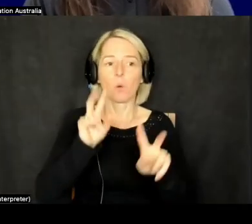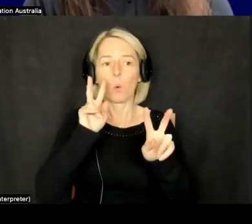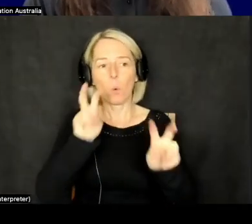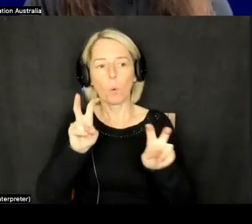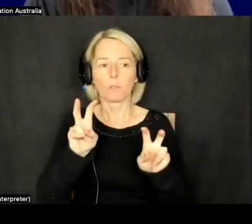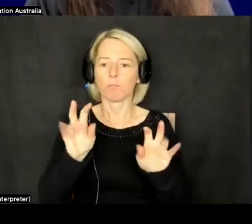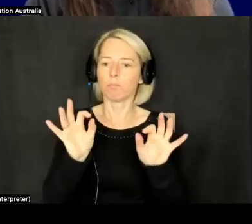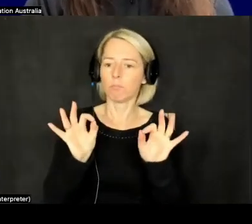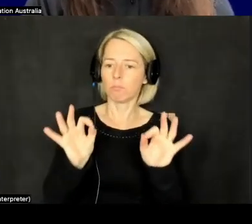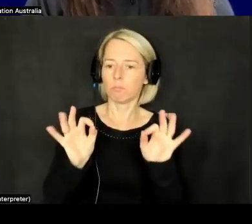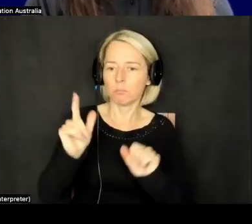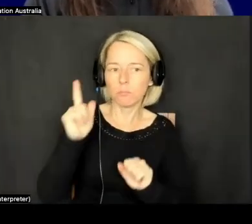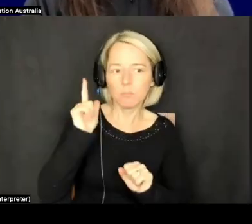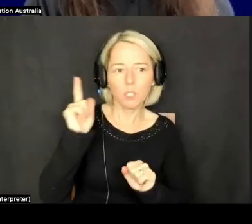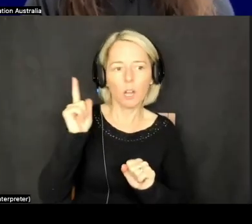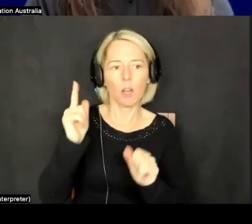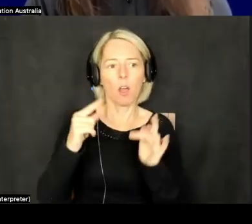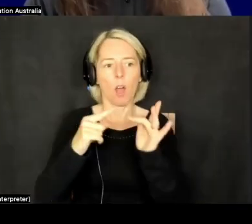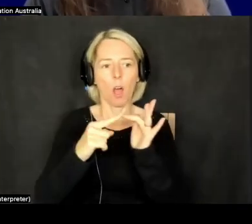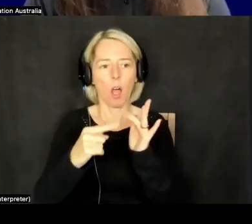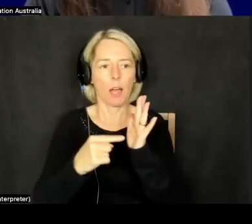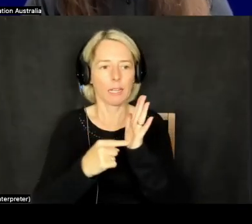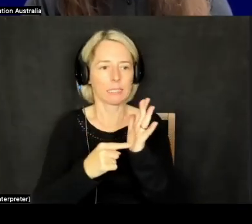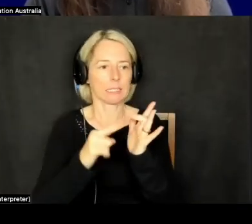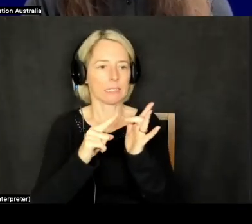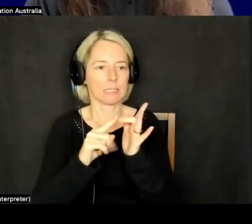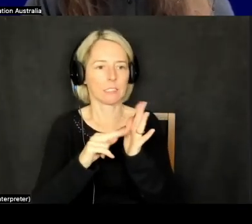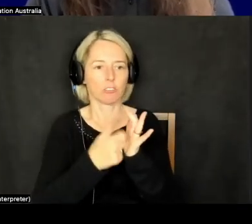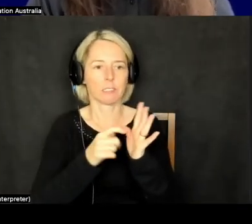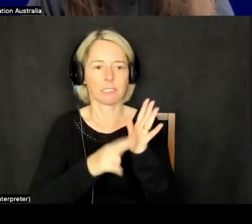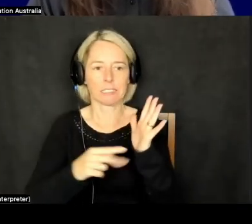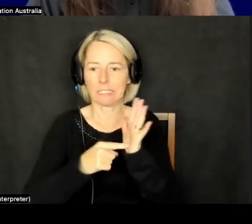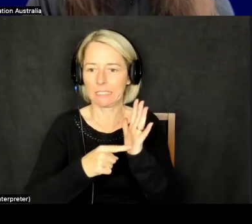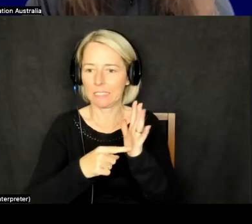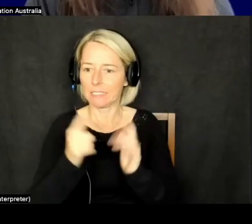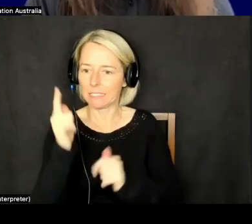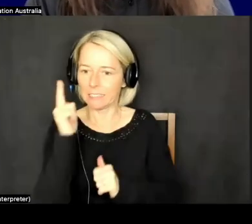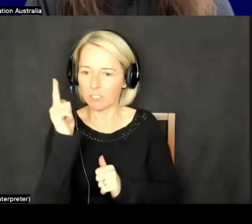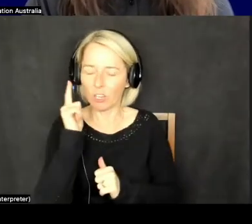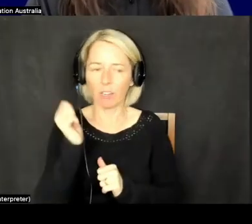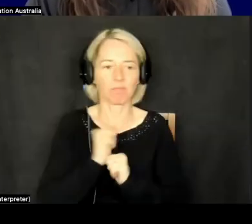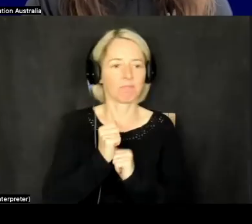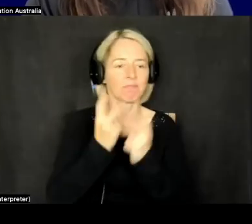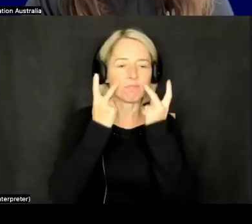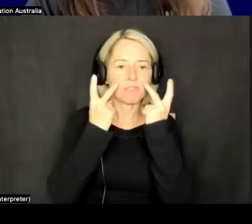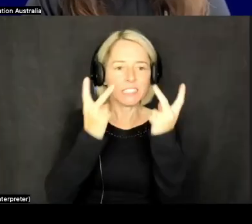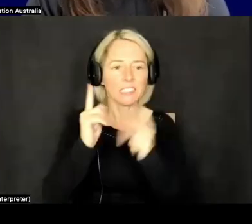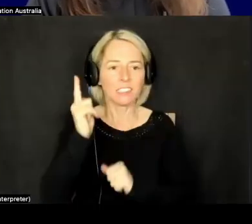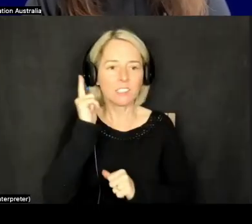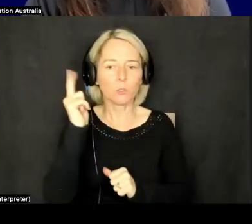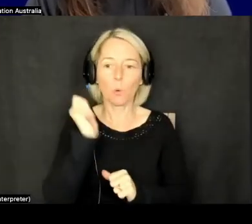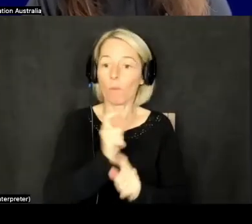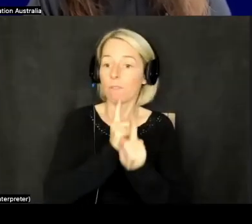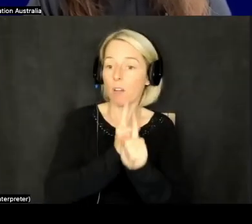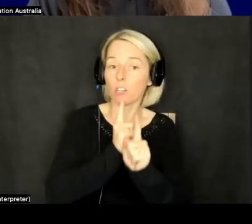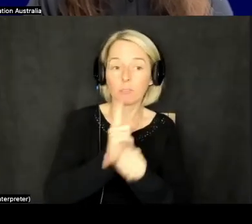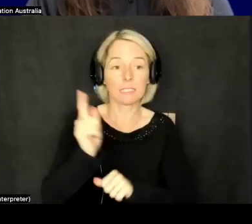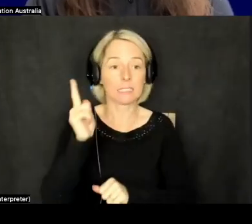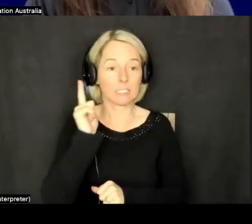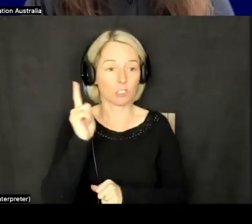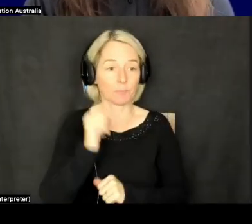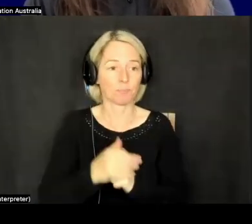an itinerant teacher, a visiting teacher or an advisory teacher. Also in the current climate